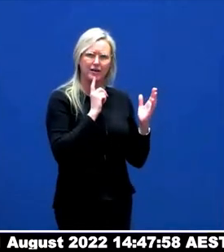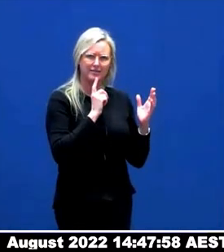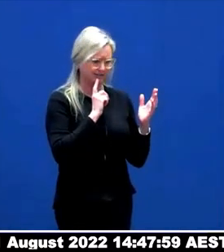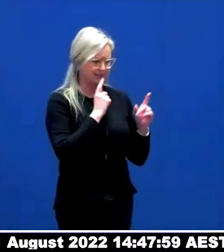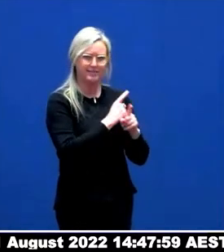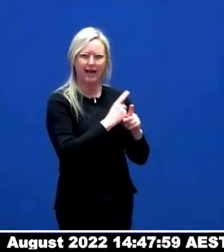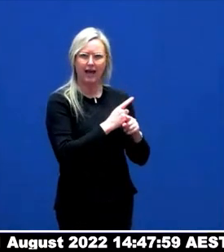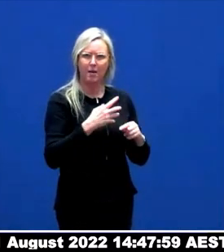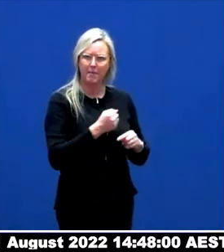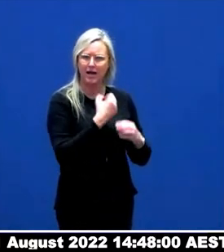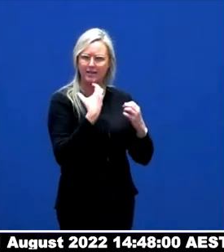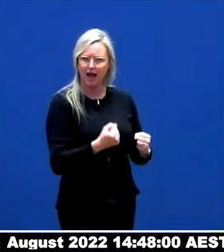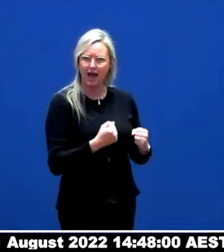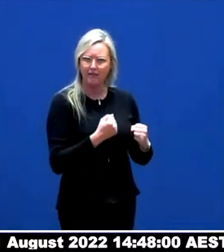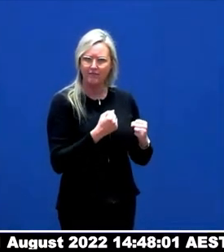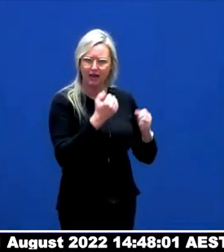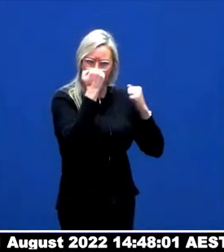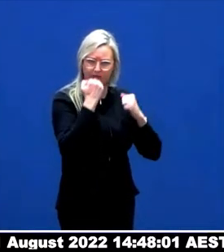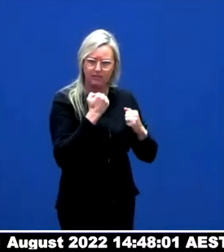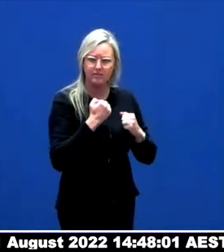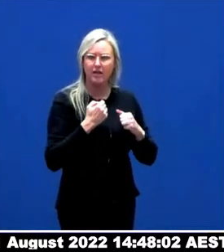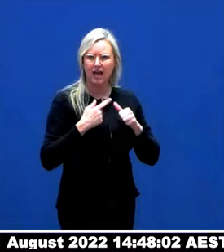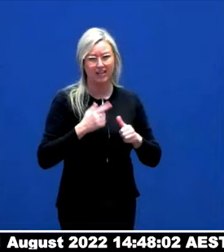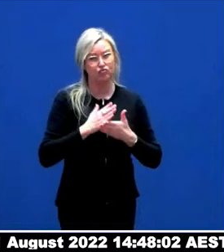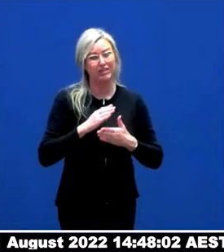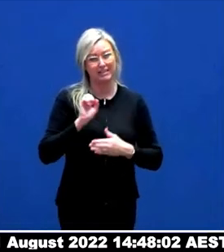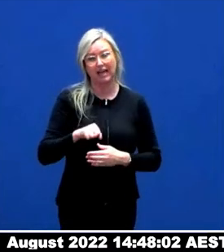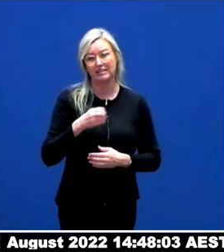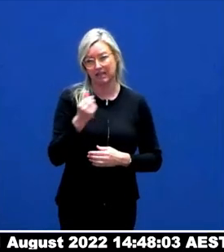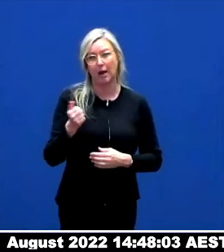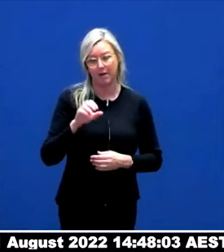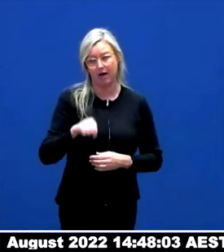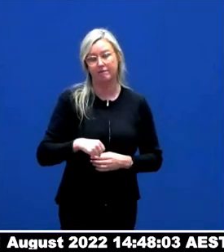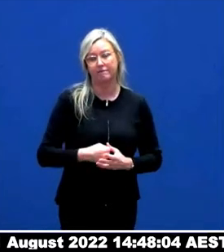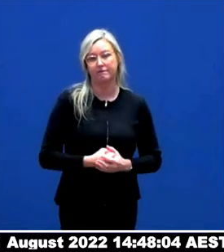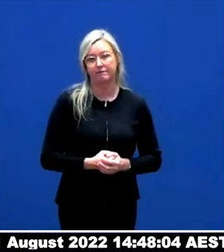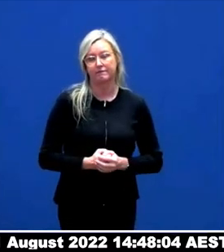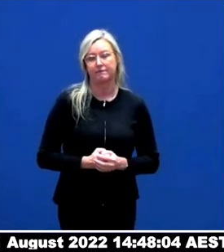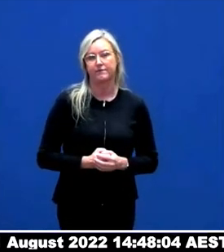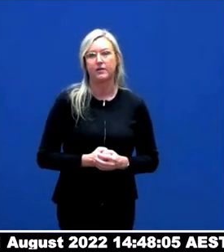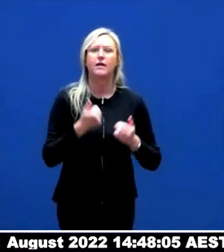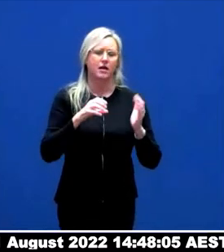Some degree of medical evidence, yes. And you go on in paragraph 44 to say that: